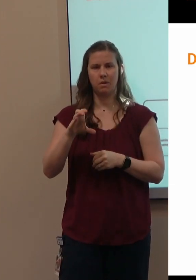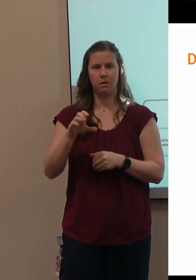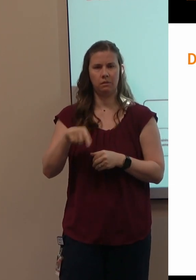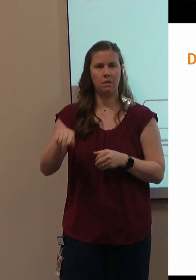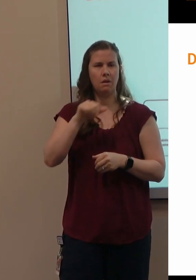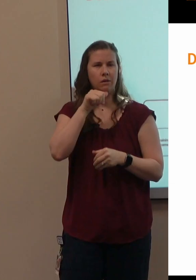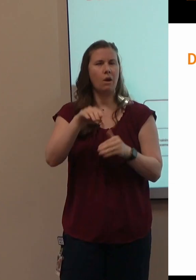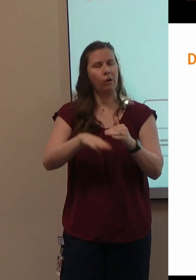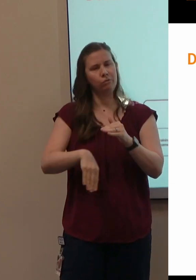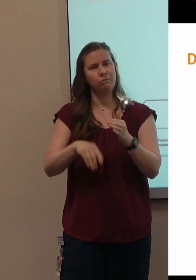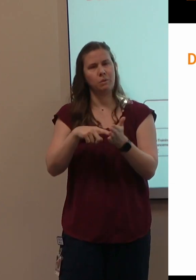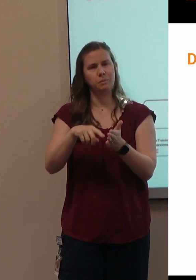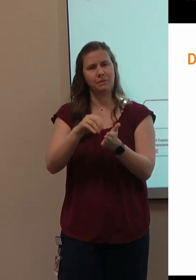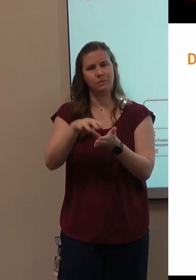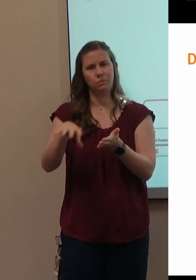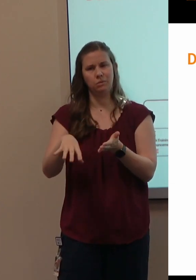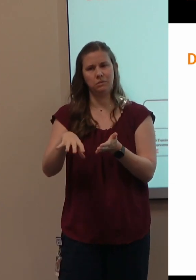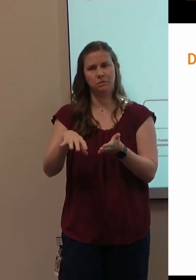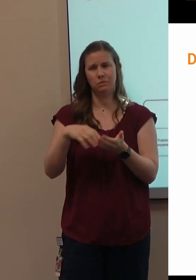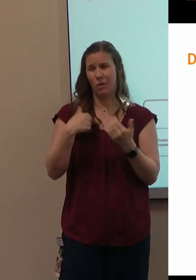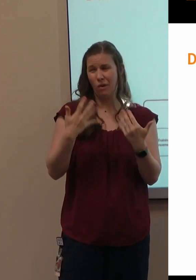on BIPOC students and underrepresented students.